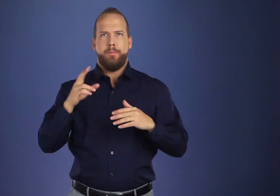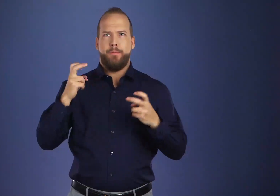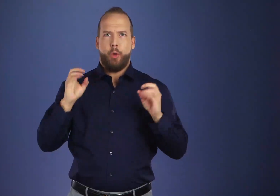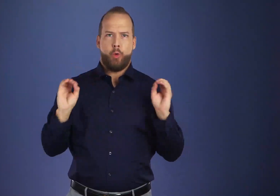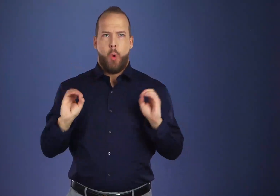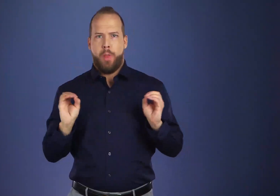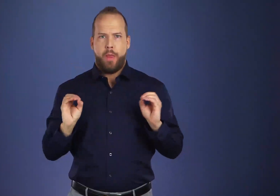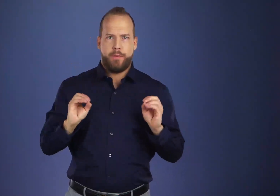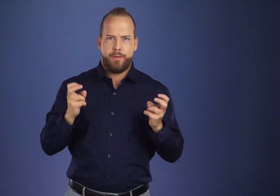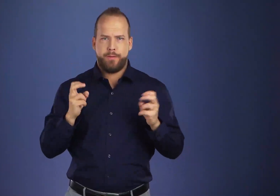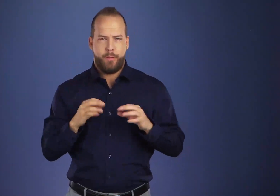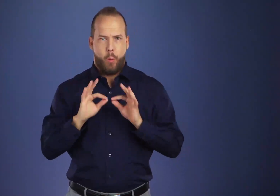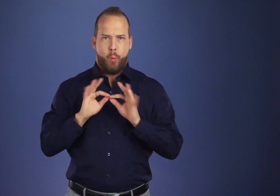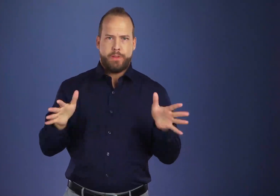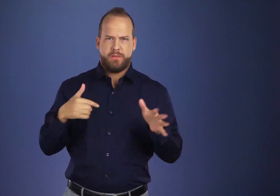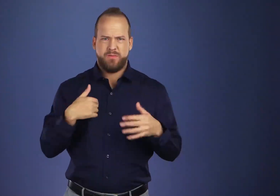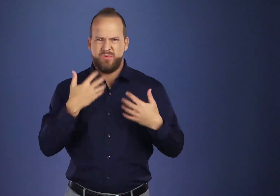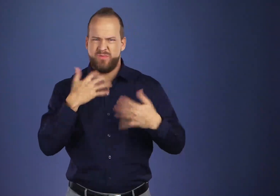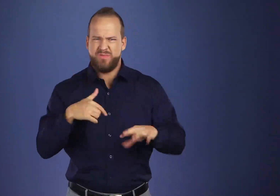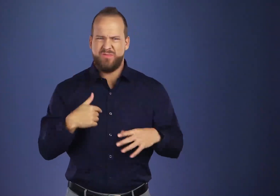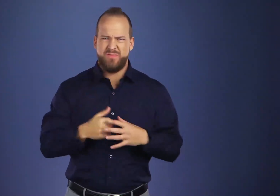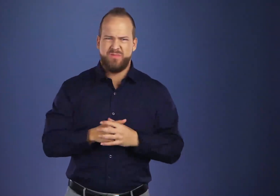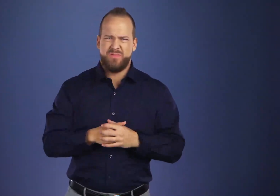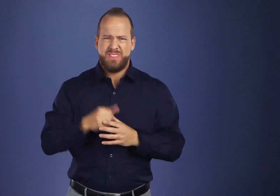Nothing is going to turn me into a nonentity.